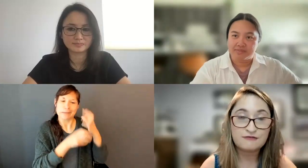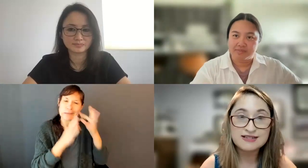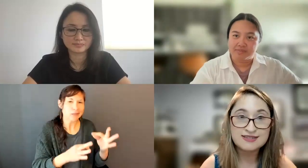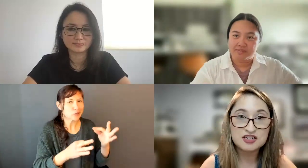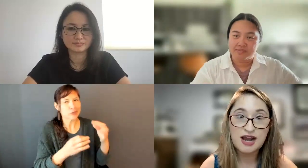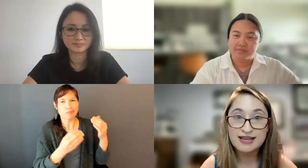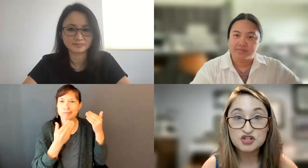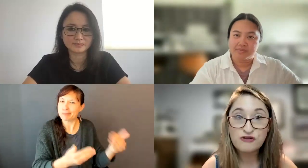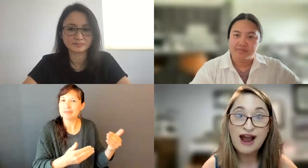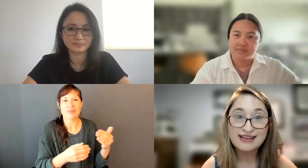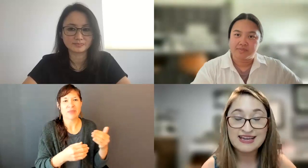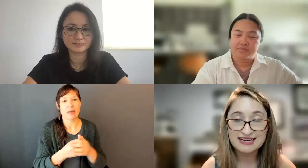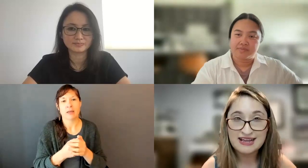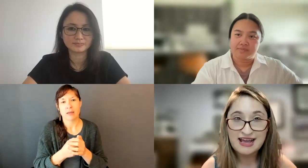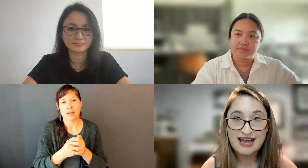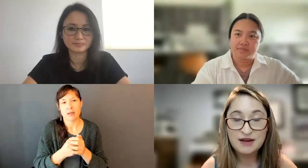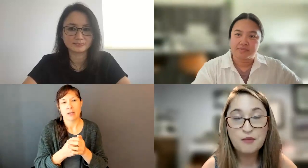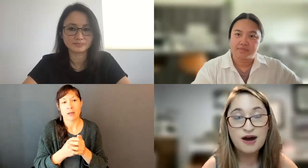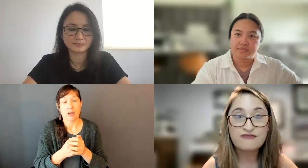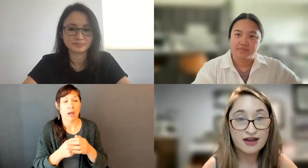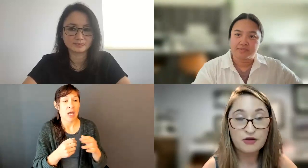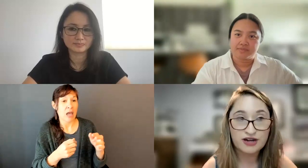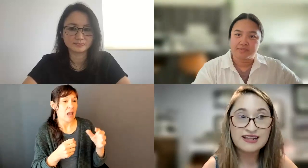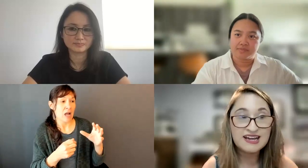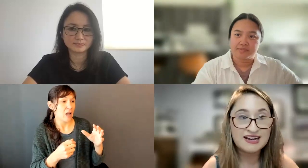"the right decision, I can track it and modify accordingly."